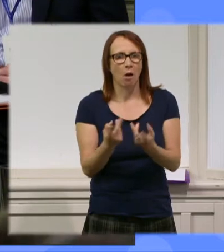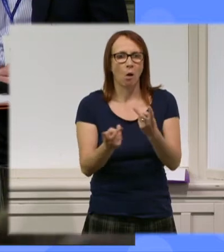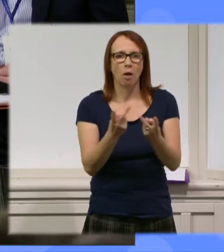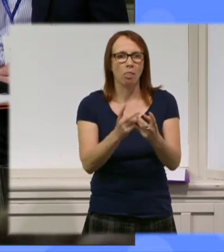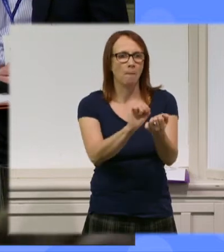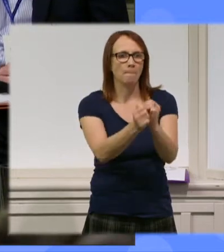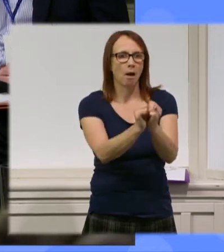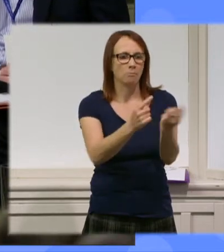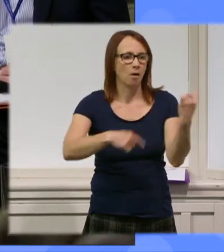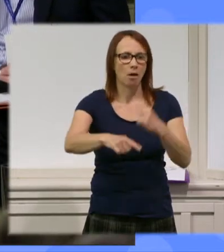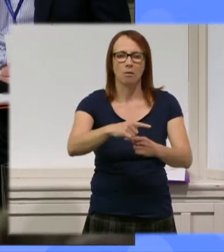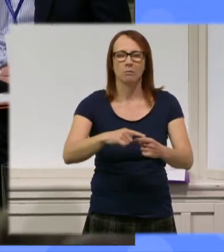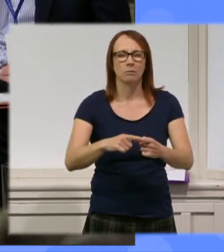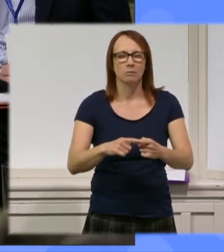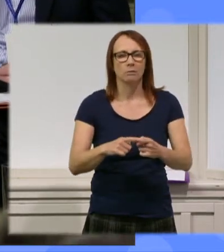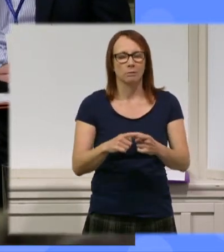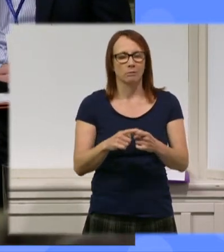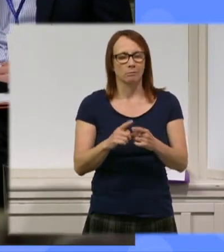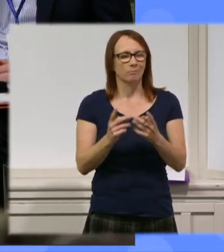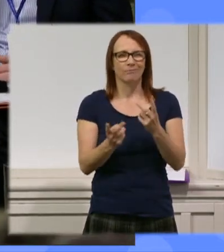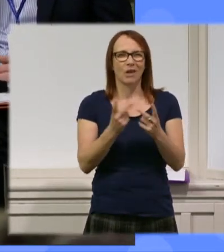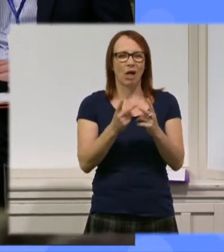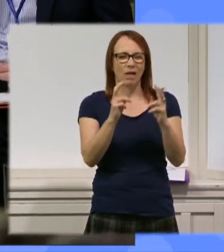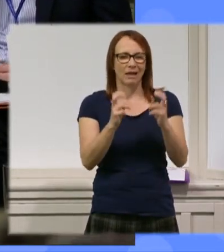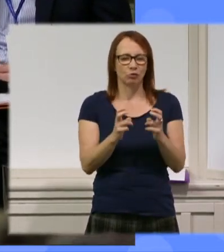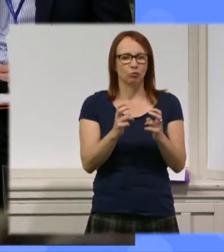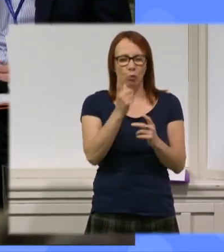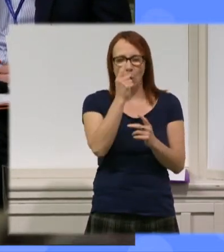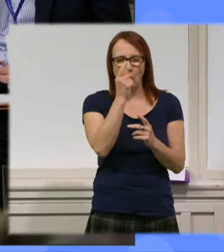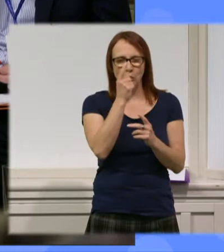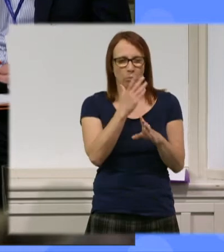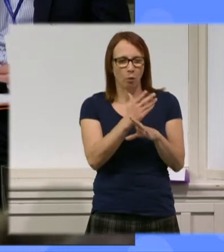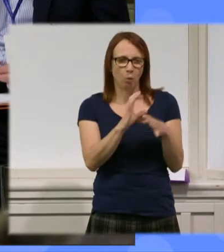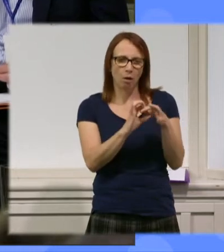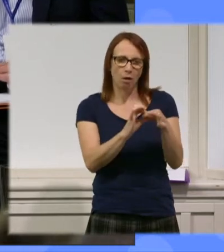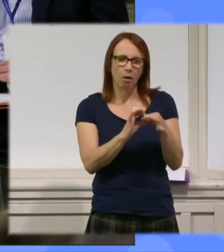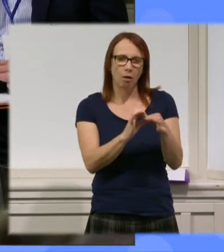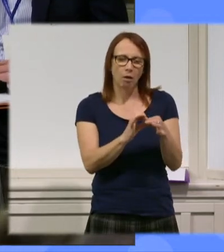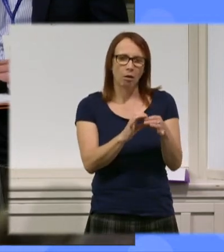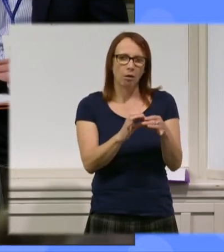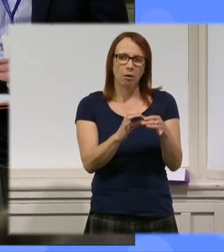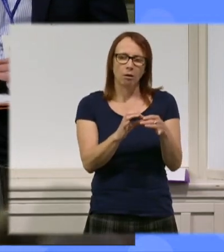think that are issues that we could work on about and having quite bespoke